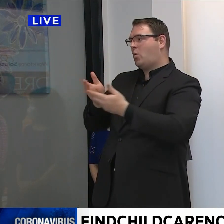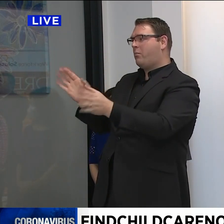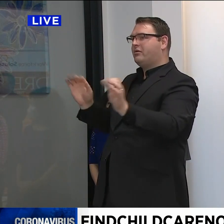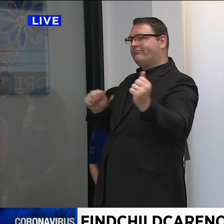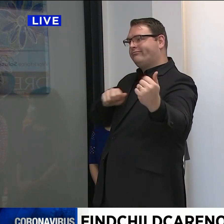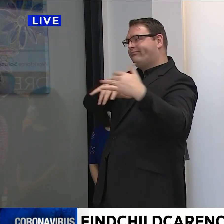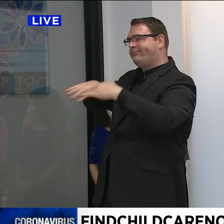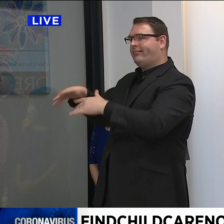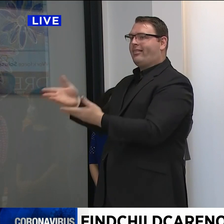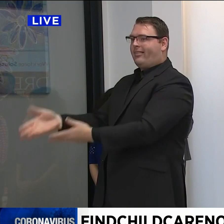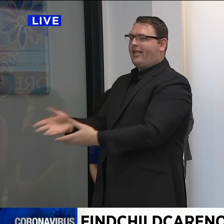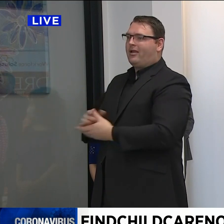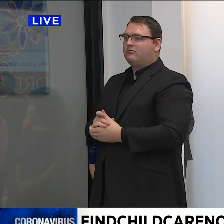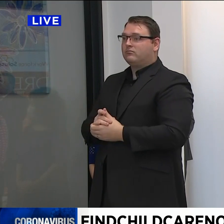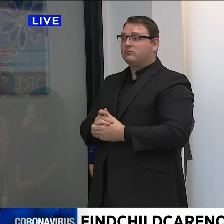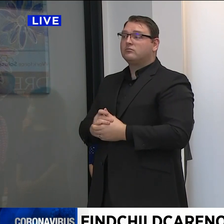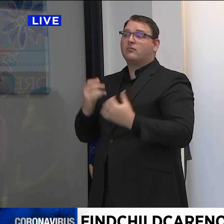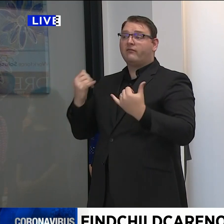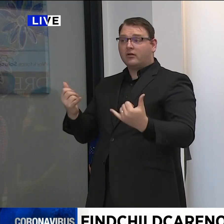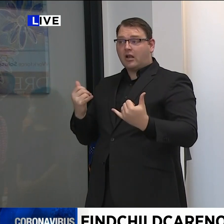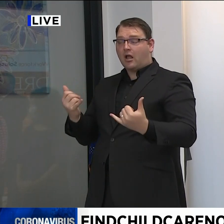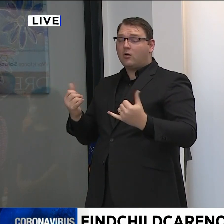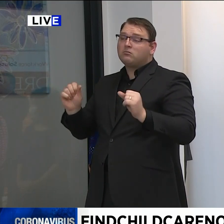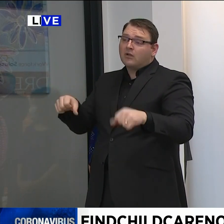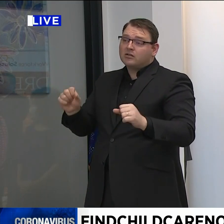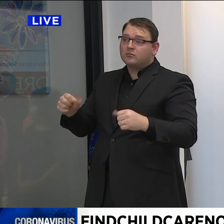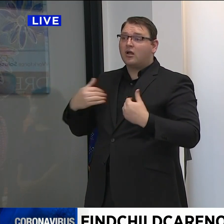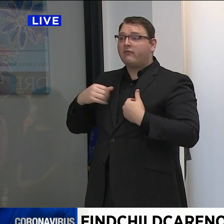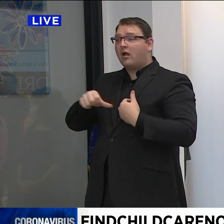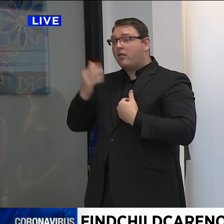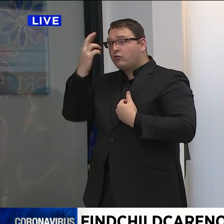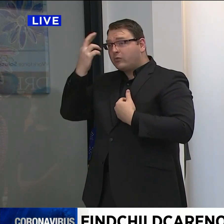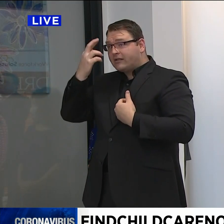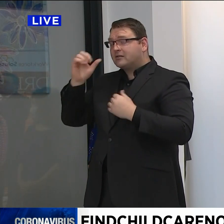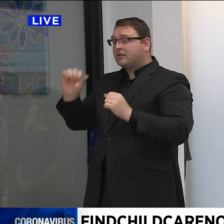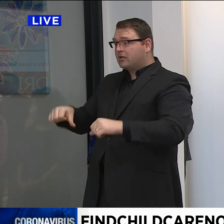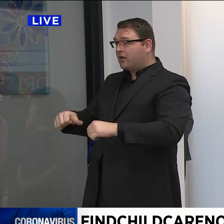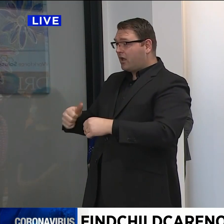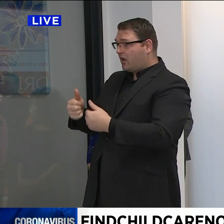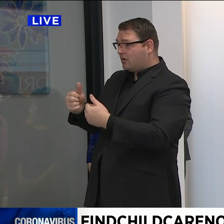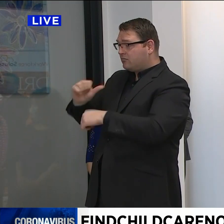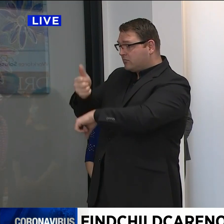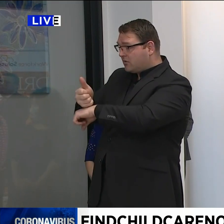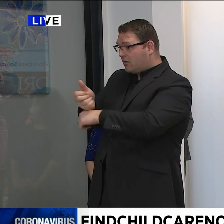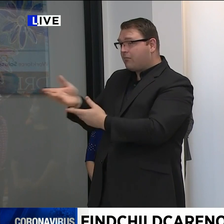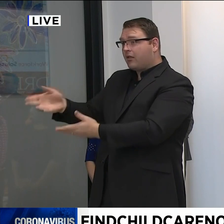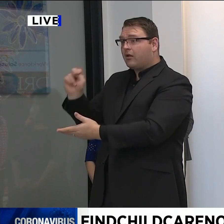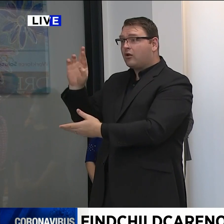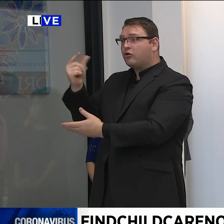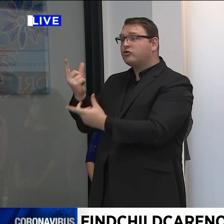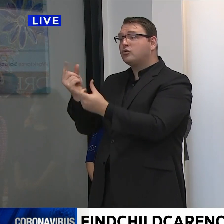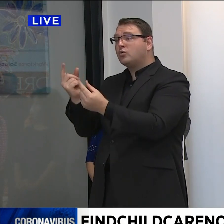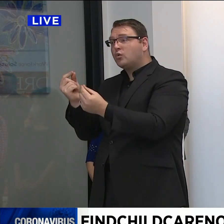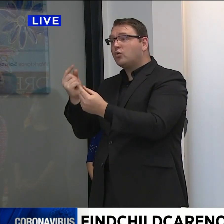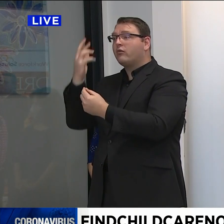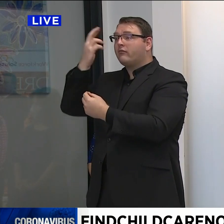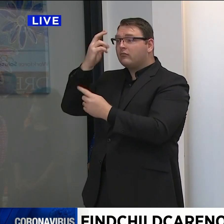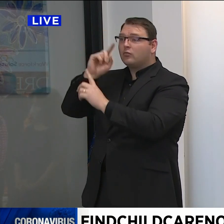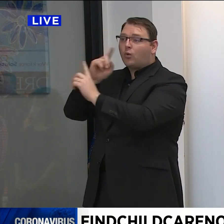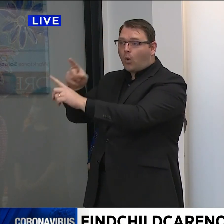have used up their search capacity and now we’ll have capacity and now we’ll have to use the capacity we’re to use the capacity we’re building at NRG we’re in the building at NRG we’re in the meantime going to find what